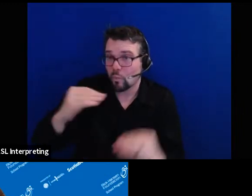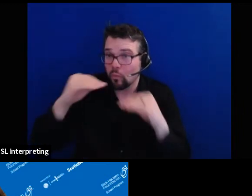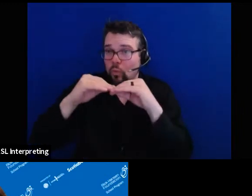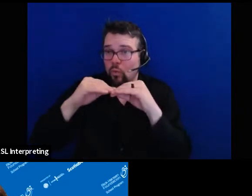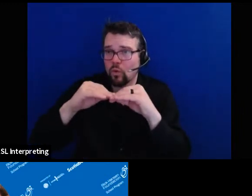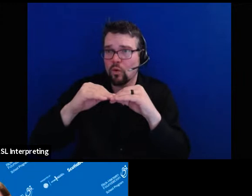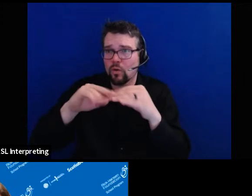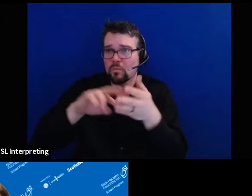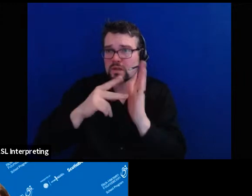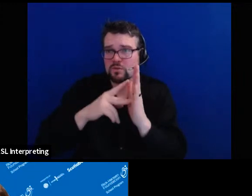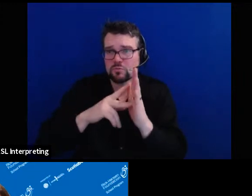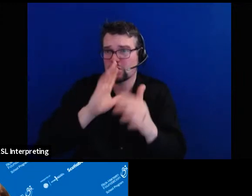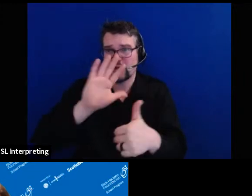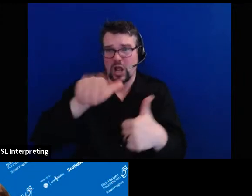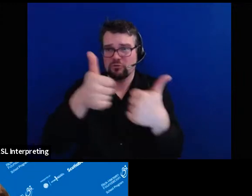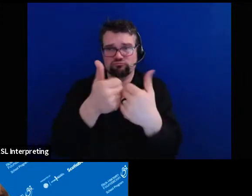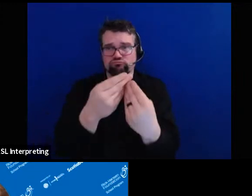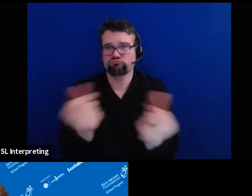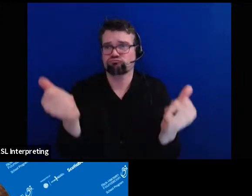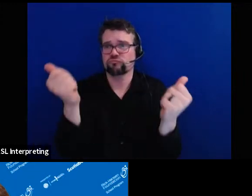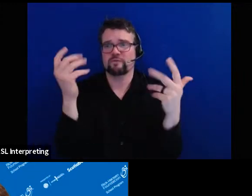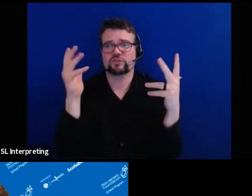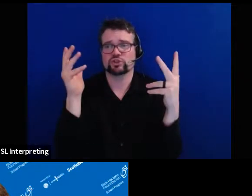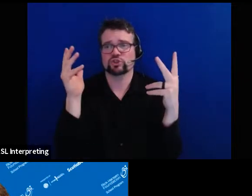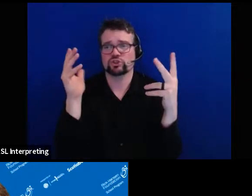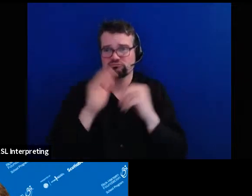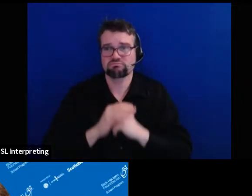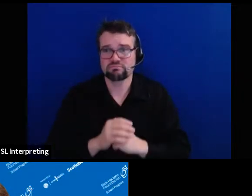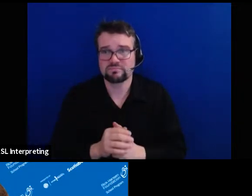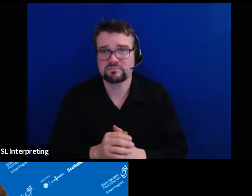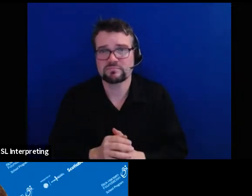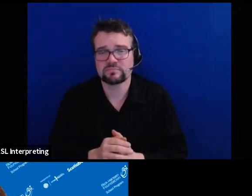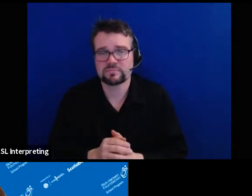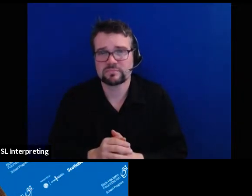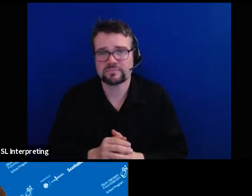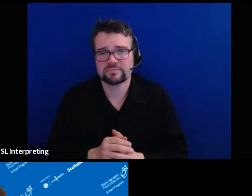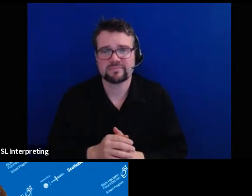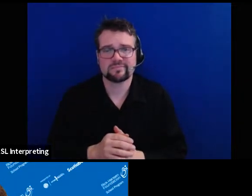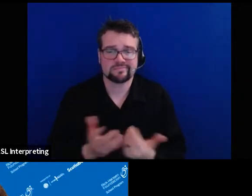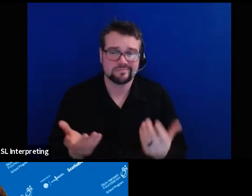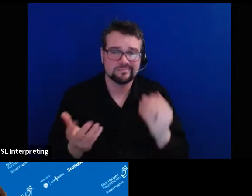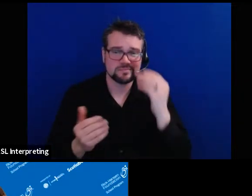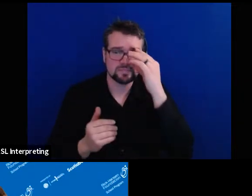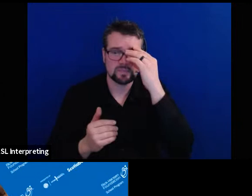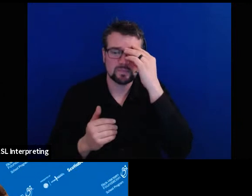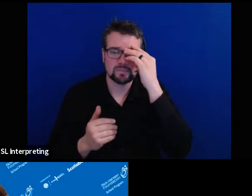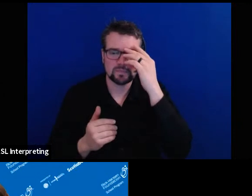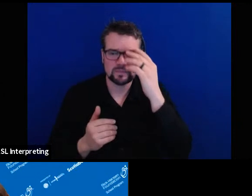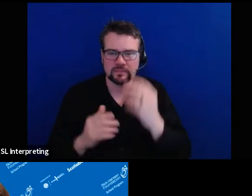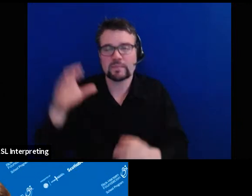REALLY. SO THAT'S, I GUESS, WHAT I FIND